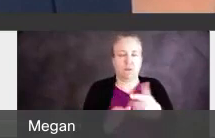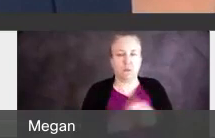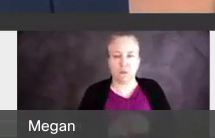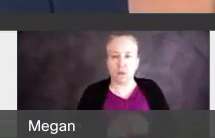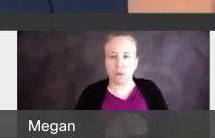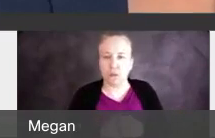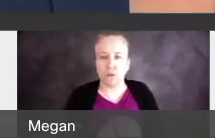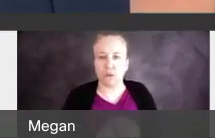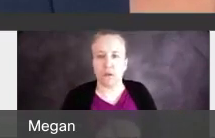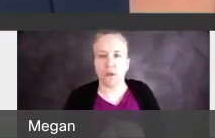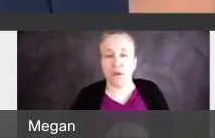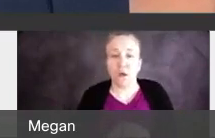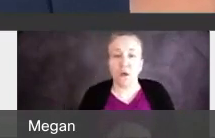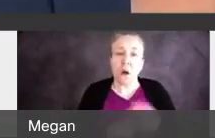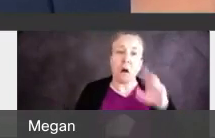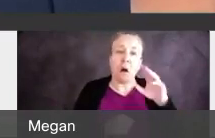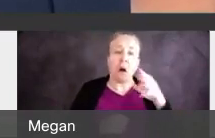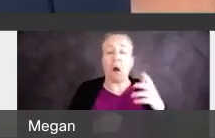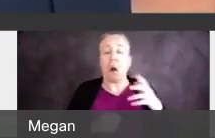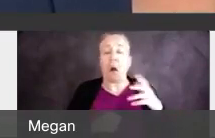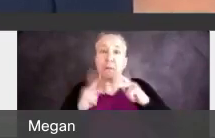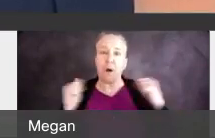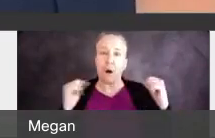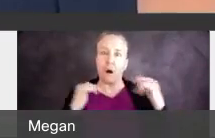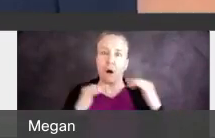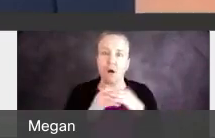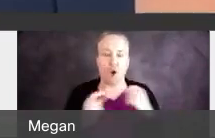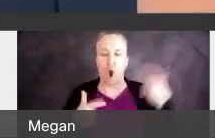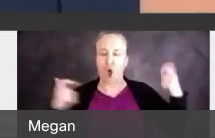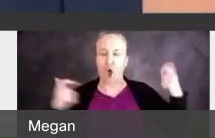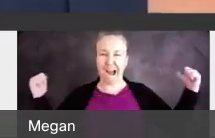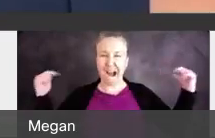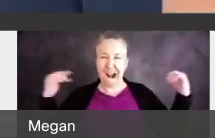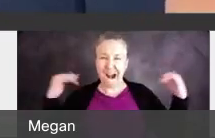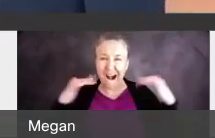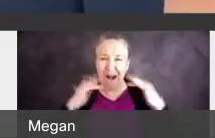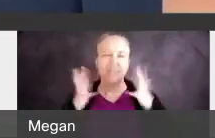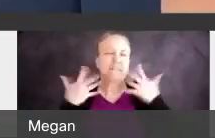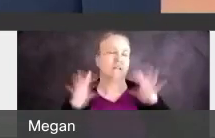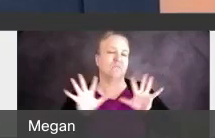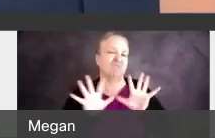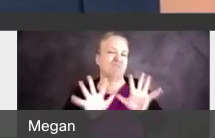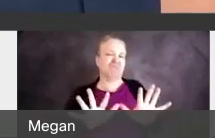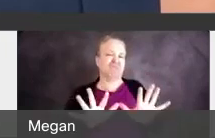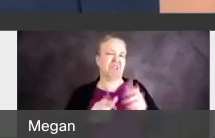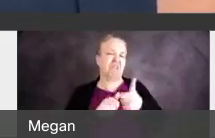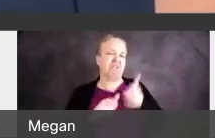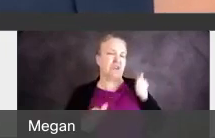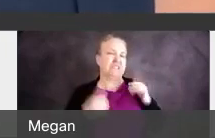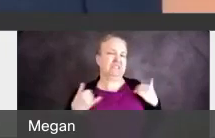large-sized in-person gatherings. If you do start to experience COVID-19 symptoms, even though you've